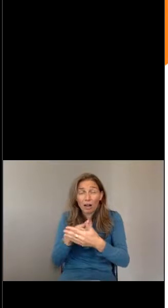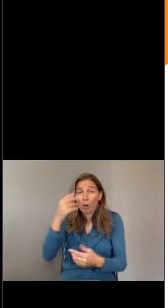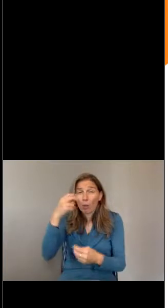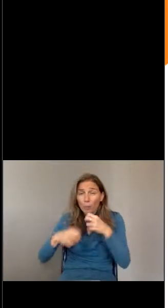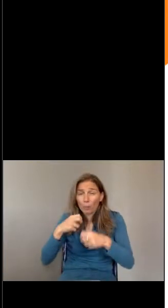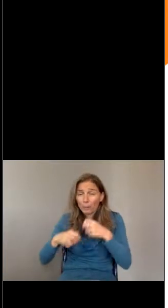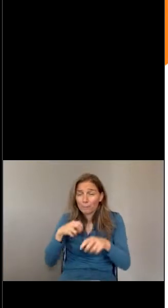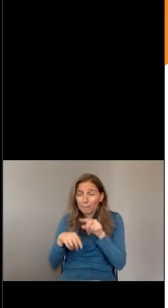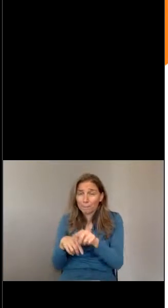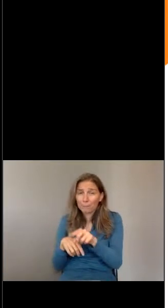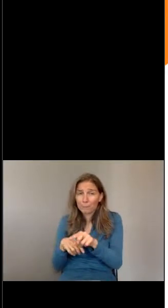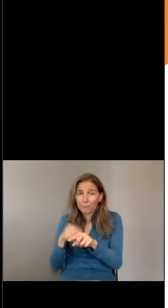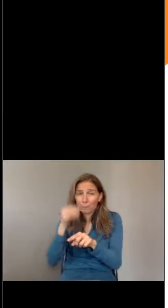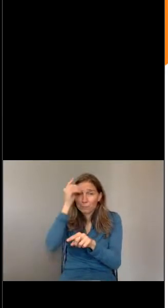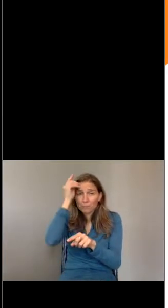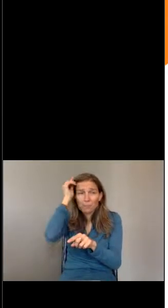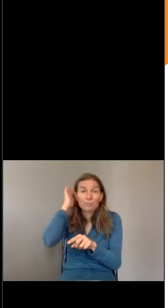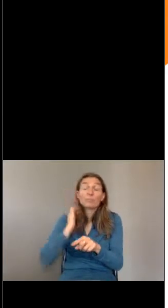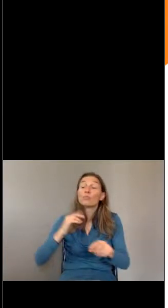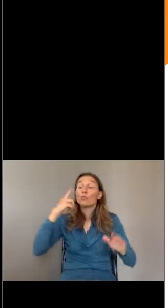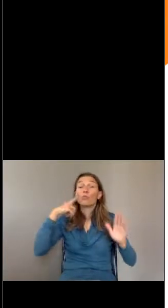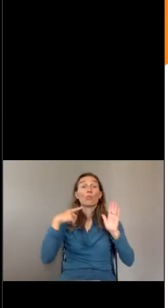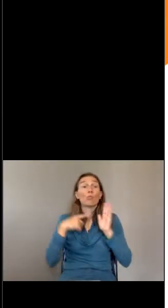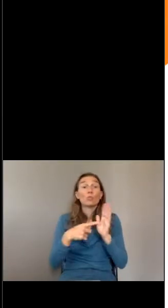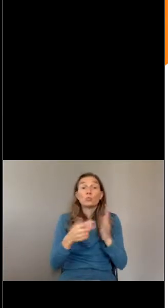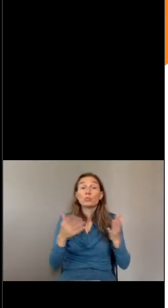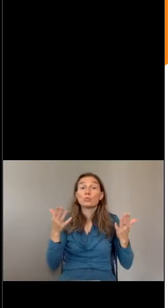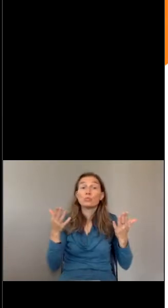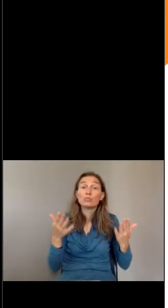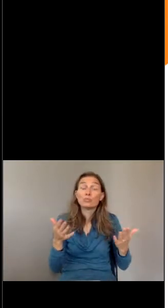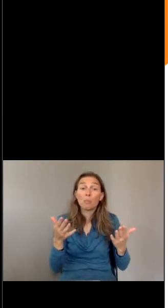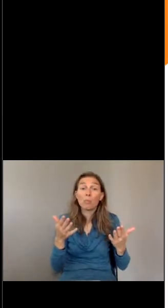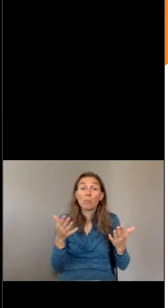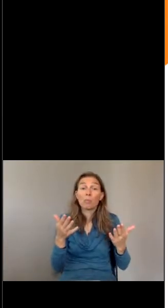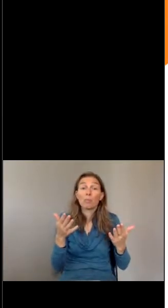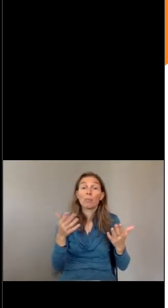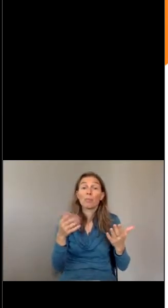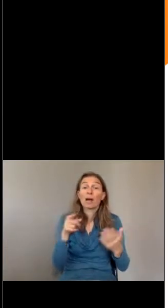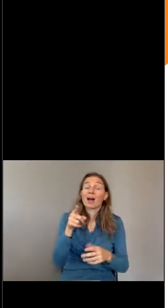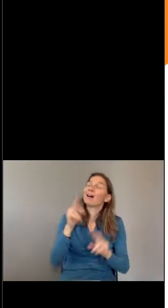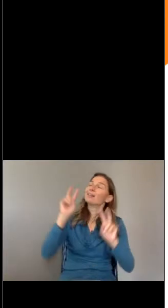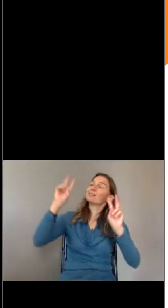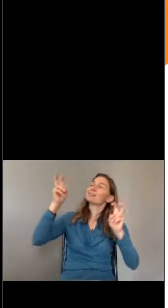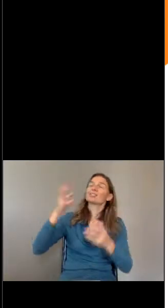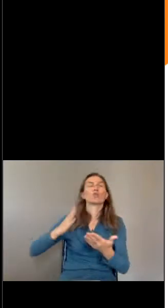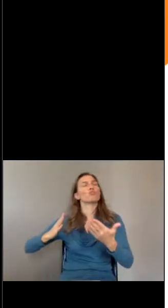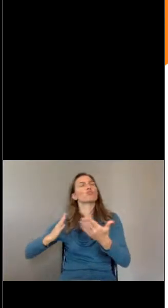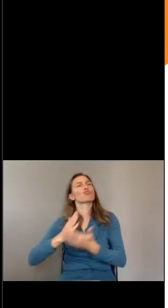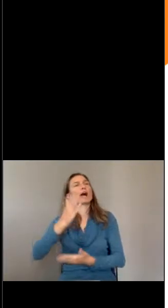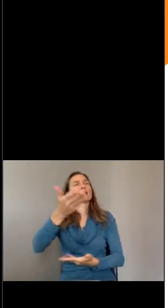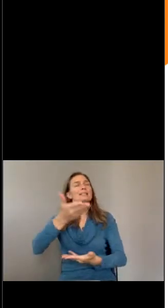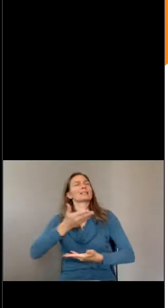the difficulty in operationalization and the translation of the right-based approach within the scope of work